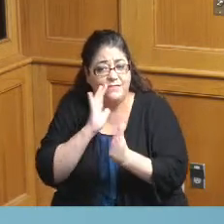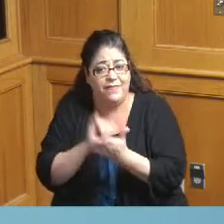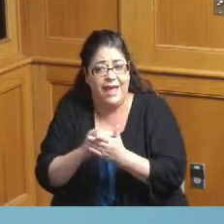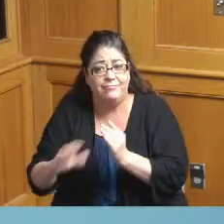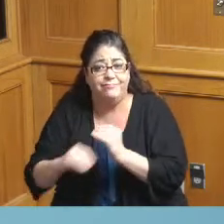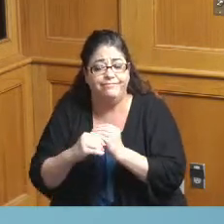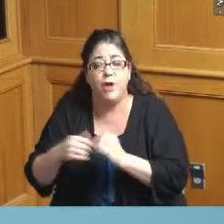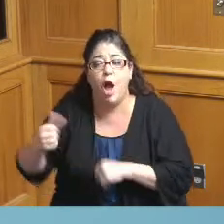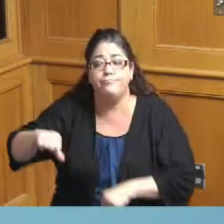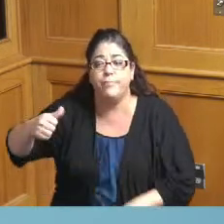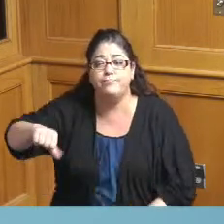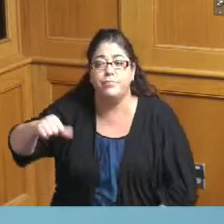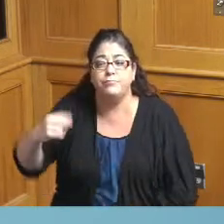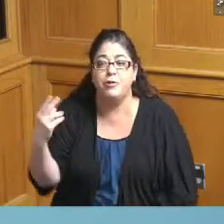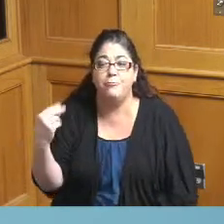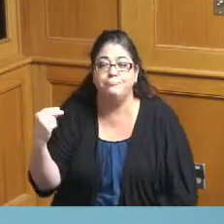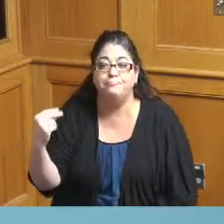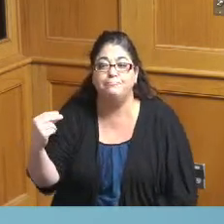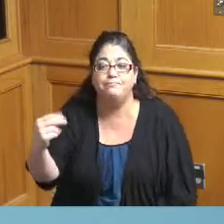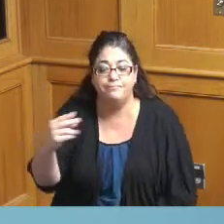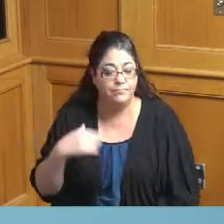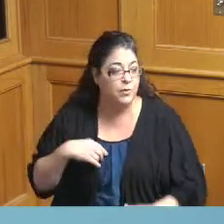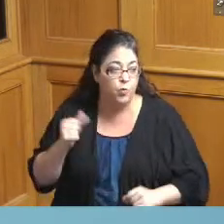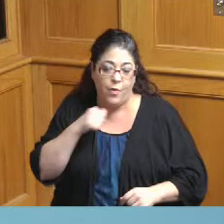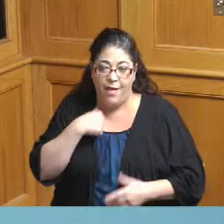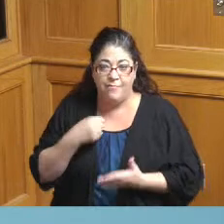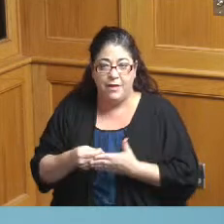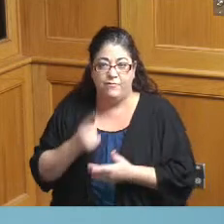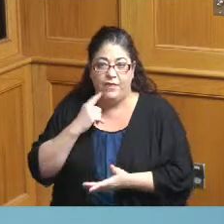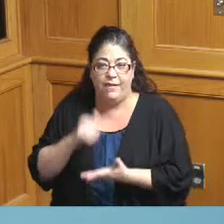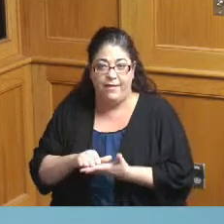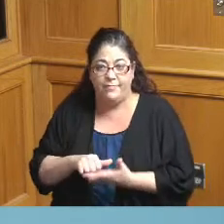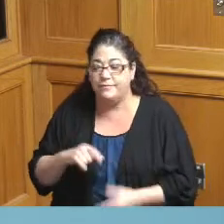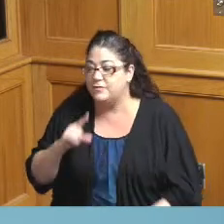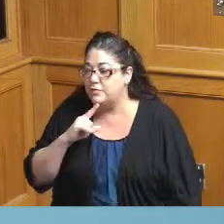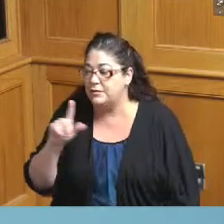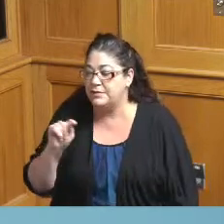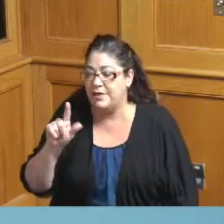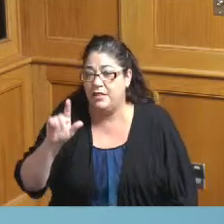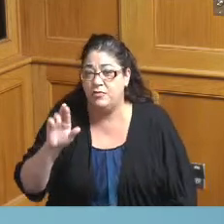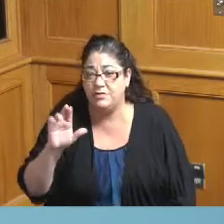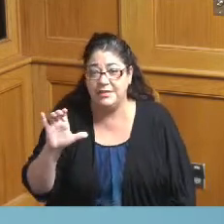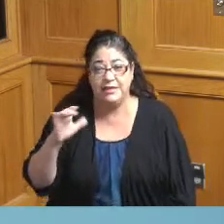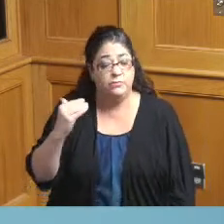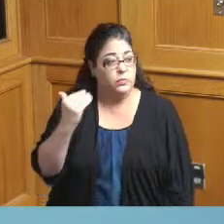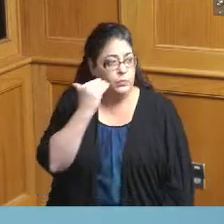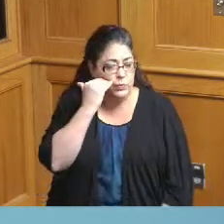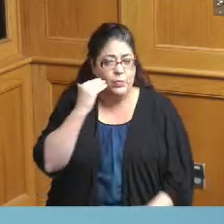constantly turned down and unfunded the TLRC knew we had an issue that had to be addressed